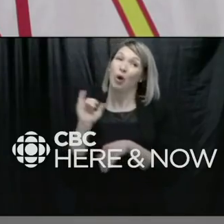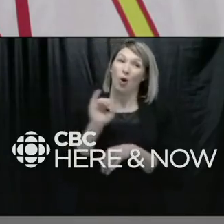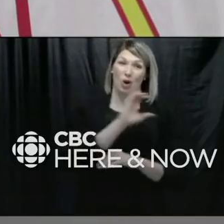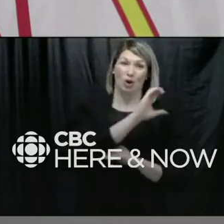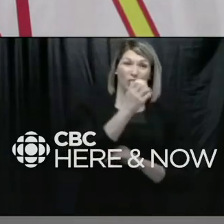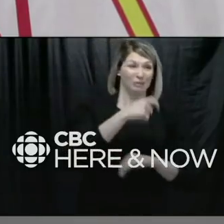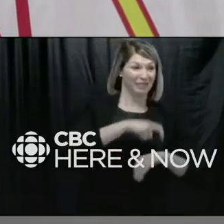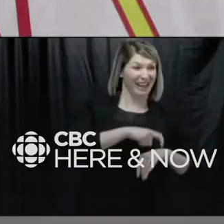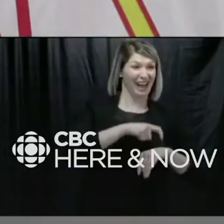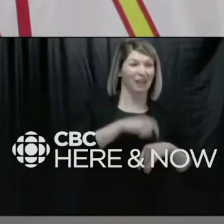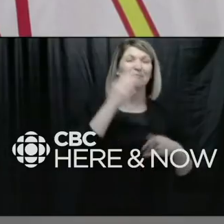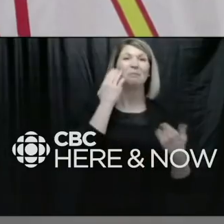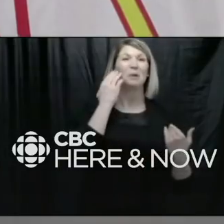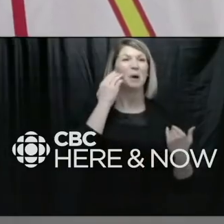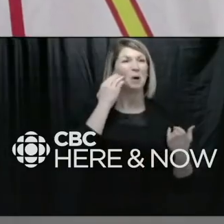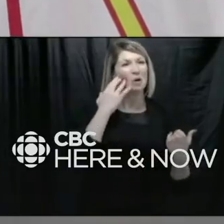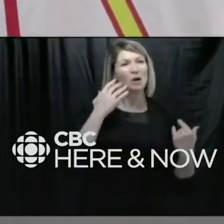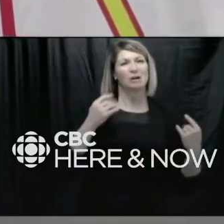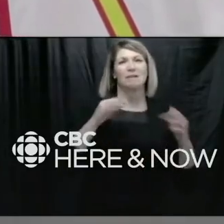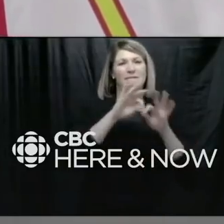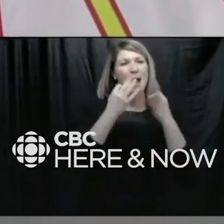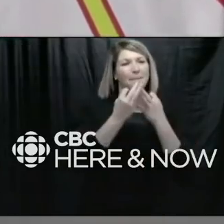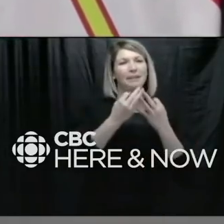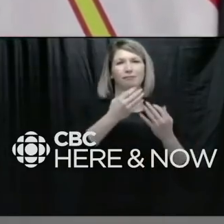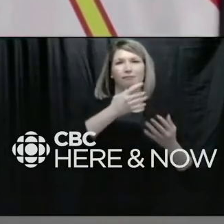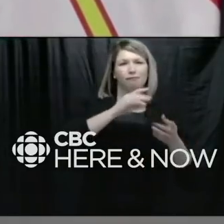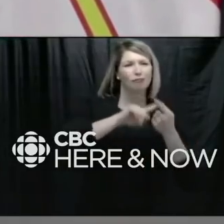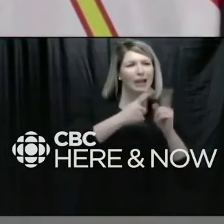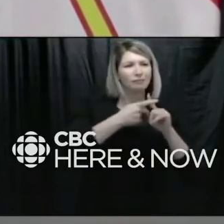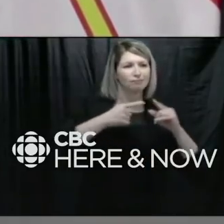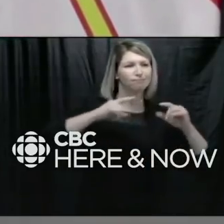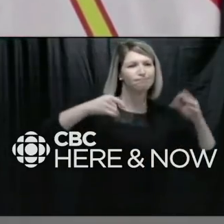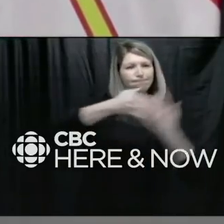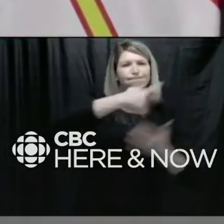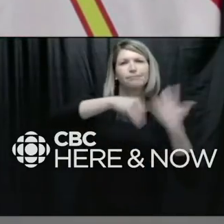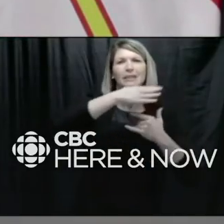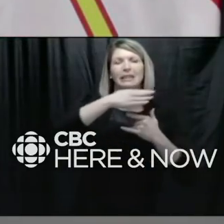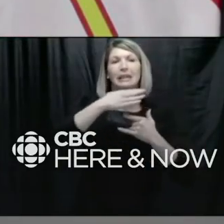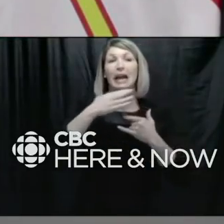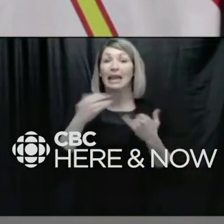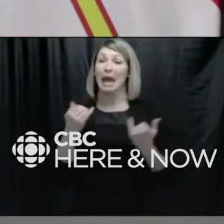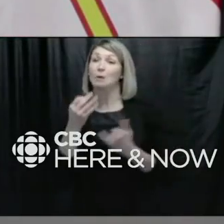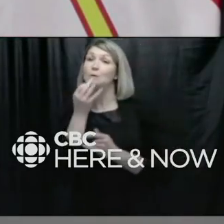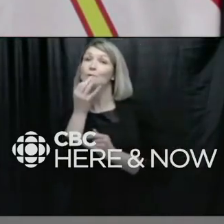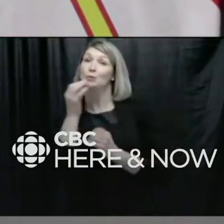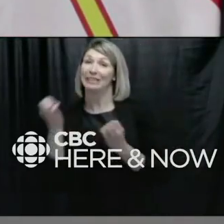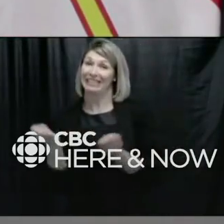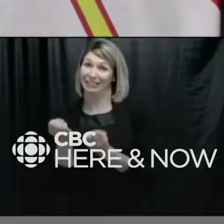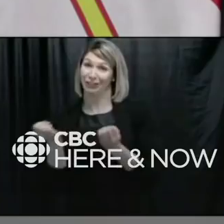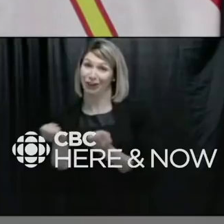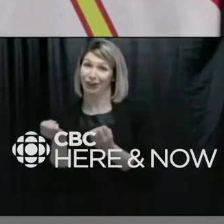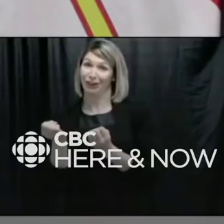WHERE WE USUALLY GATHER A LOT A